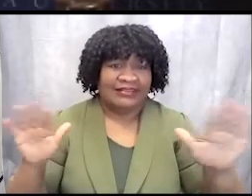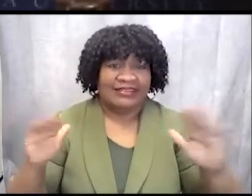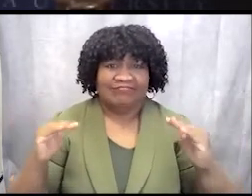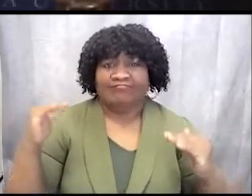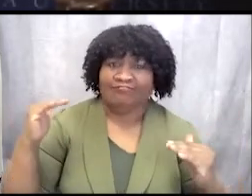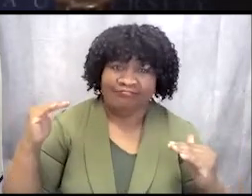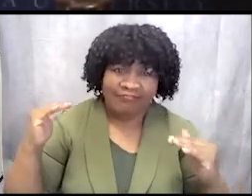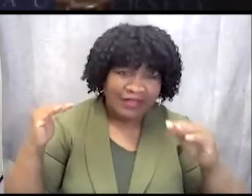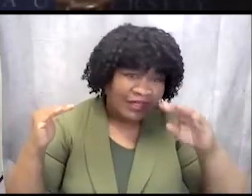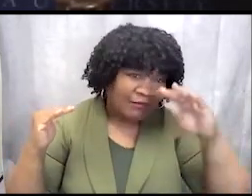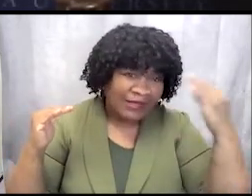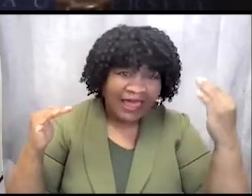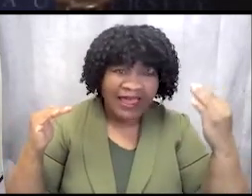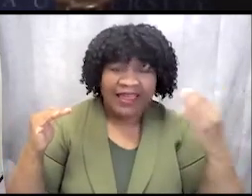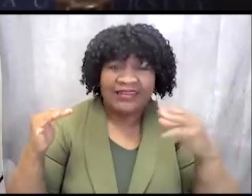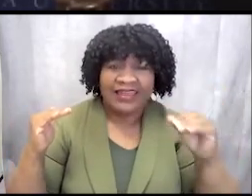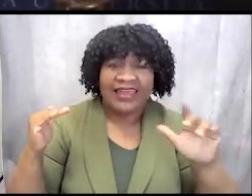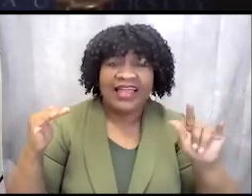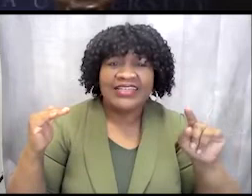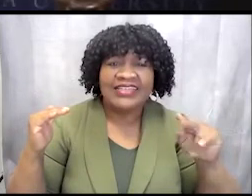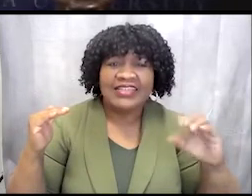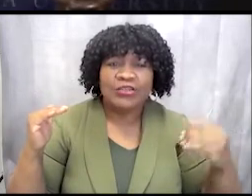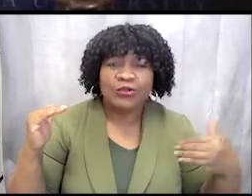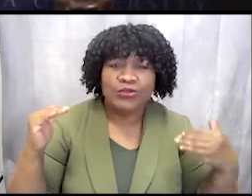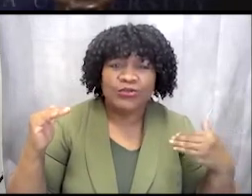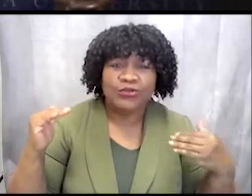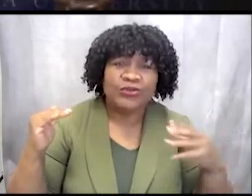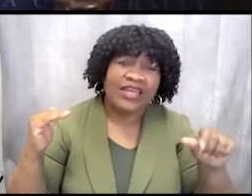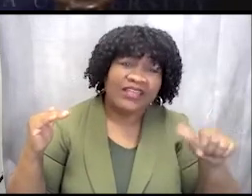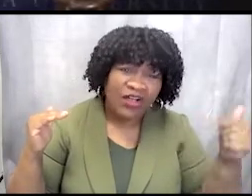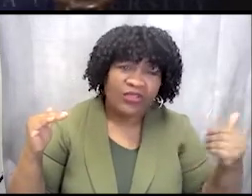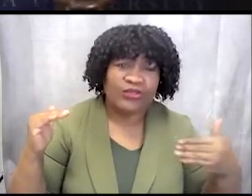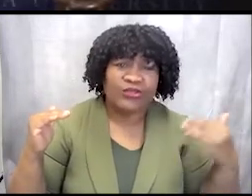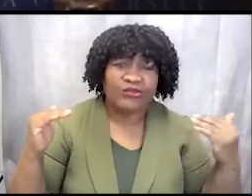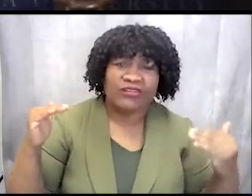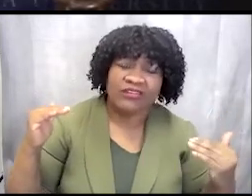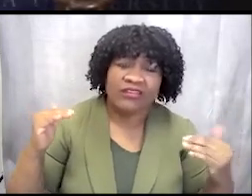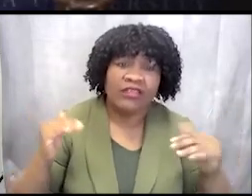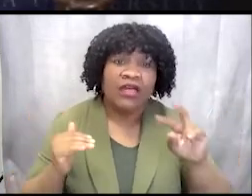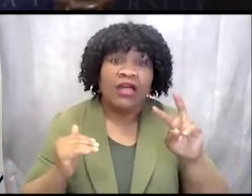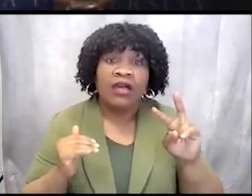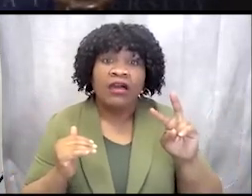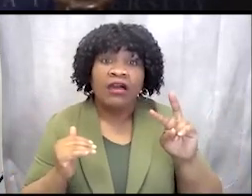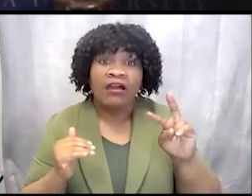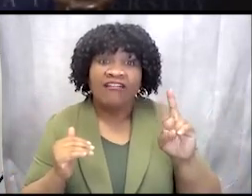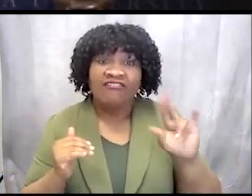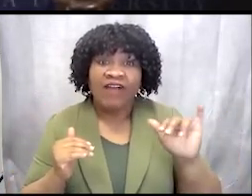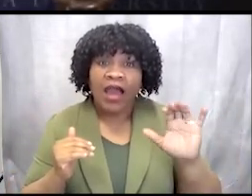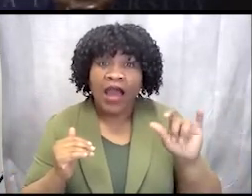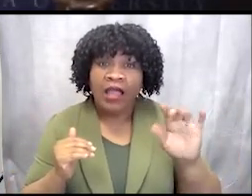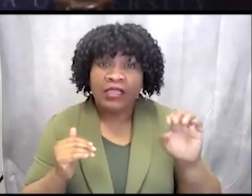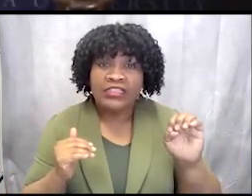between black and Latino youth and other youth. Racial violence has raised urgent questions about what